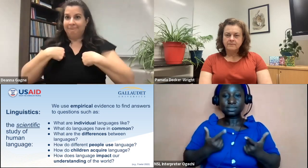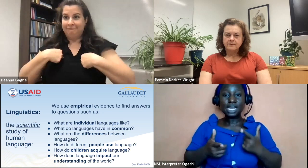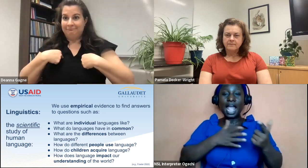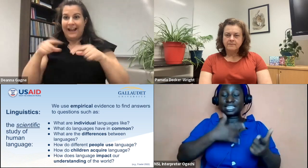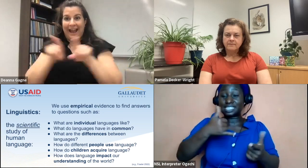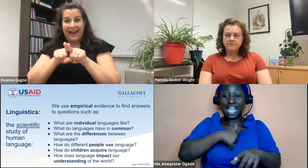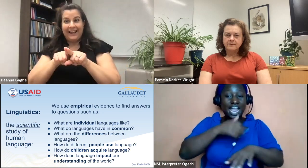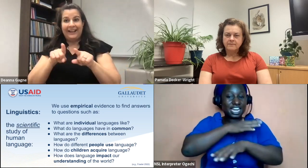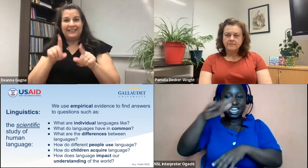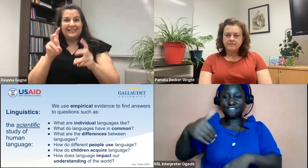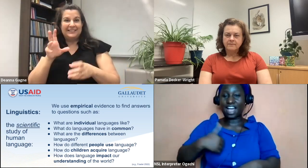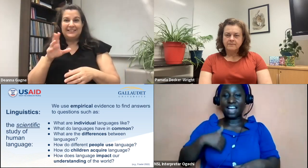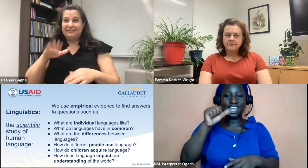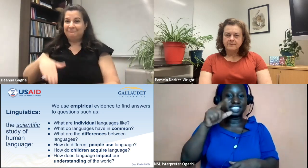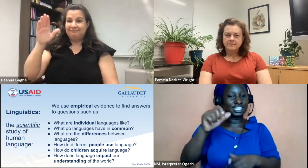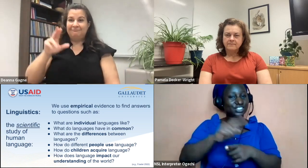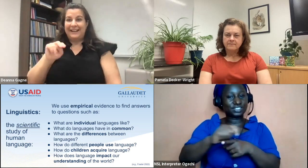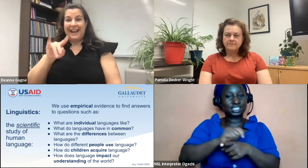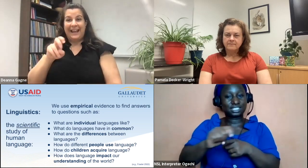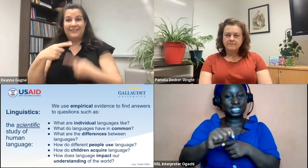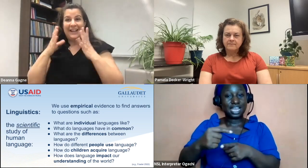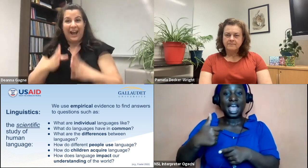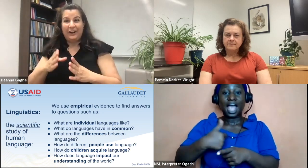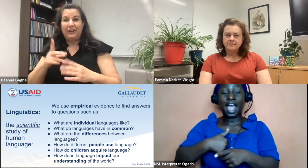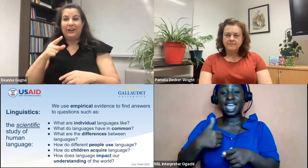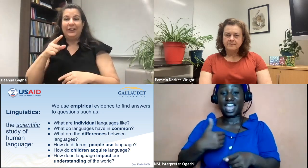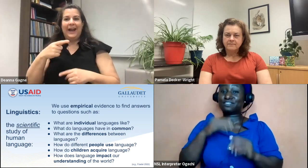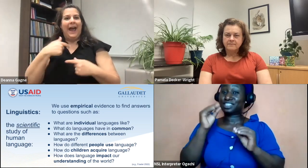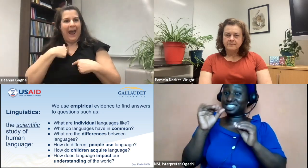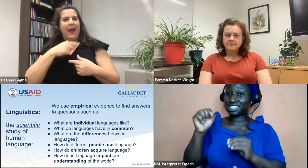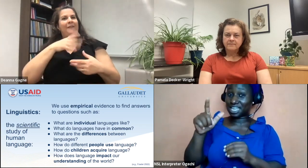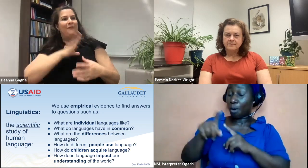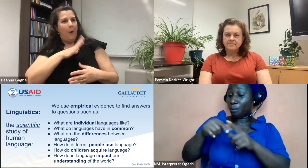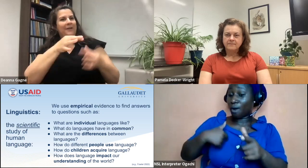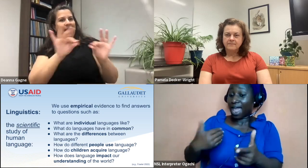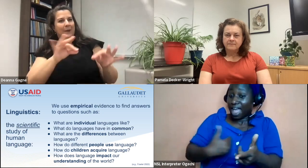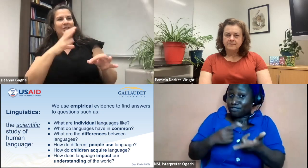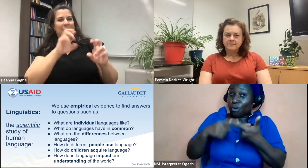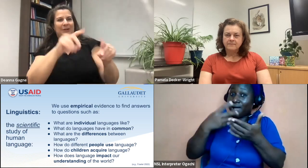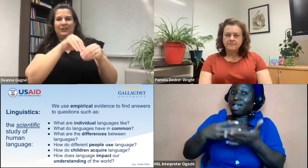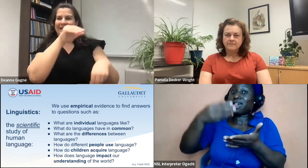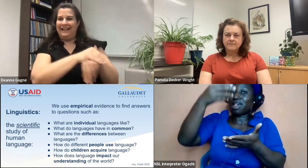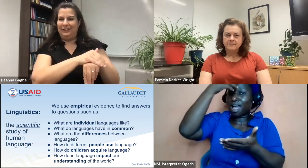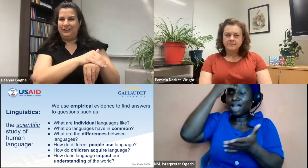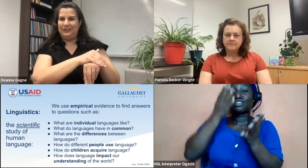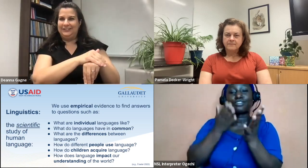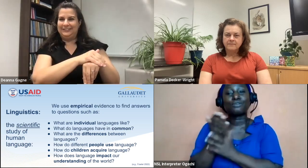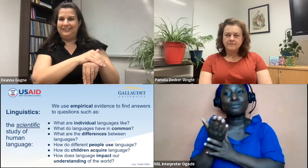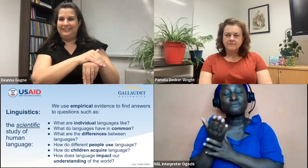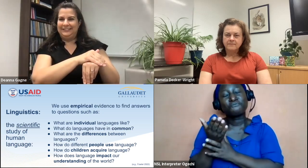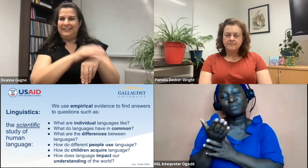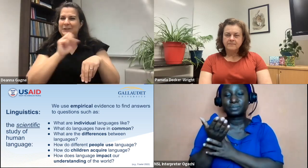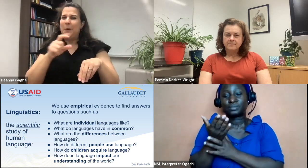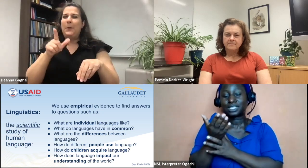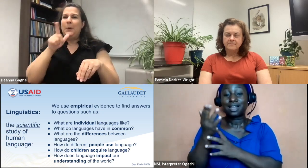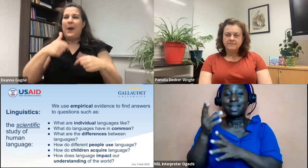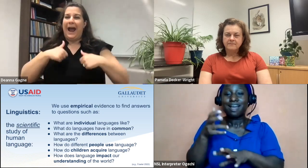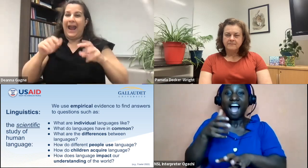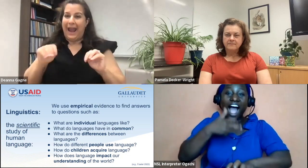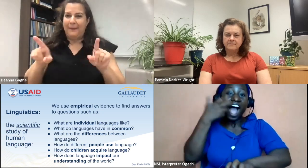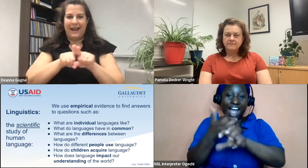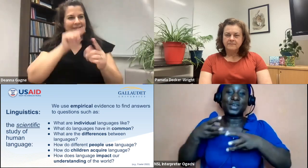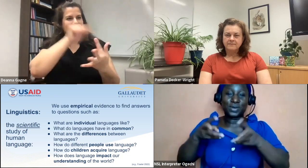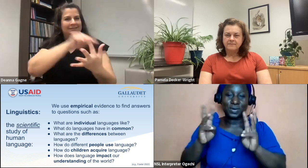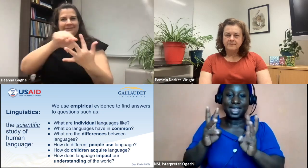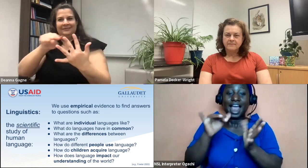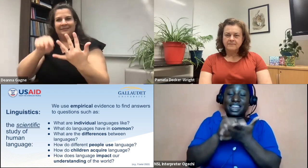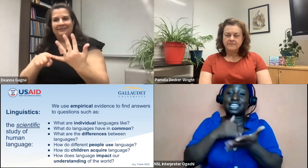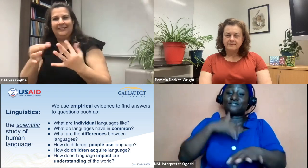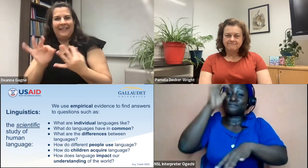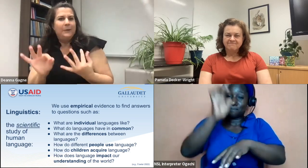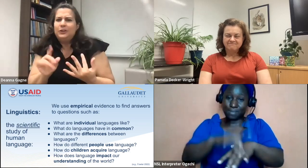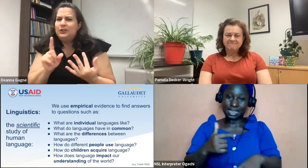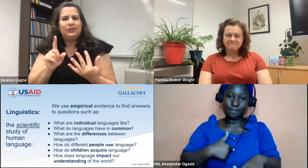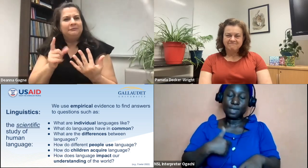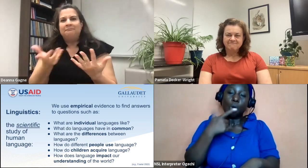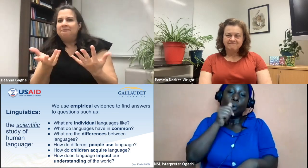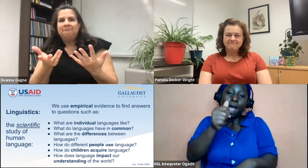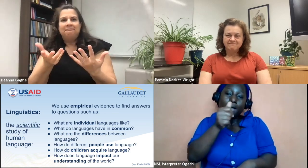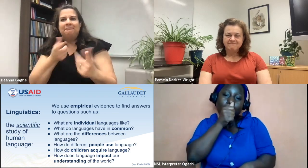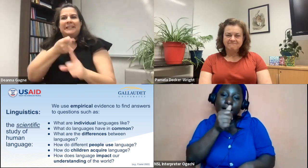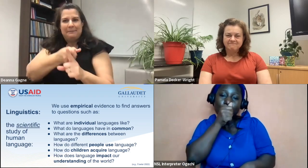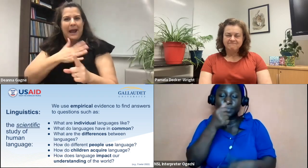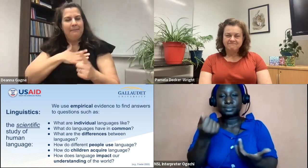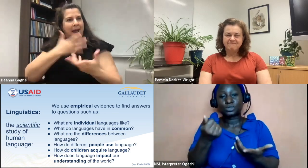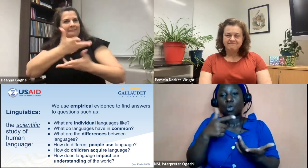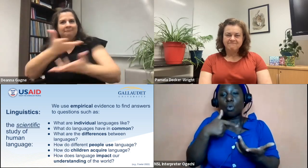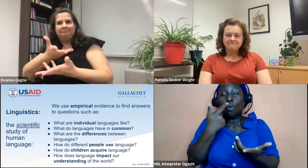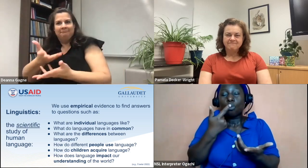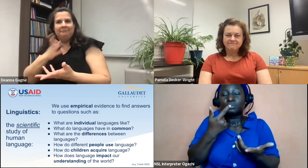You know, the hard, not really, that that has impacted me, who I, in in terms of who I have been as a naive signer, you know, as opposed to the experience I had in in English, where I had bolt training each of these languages a language context.